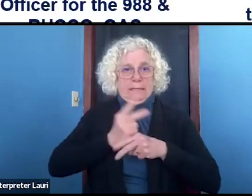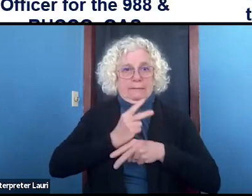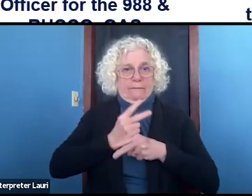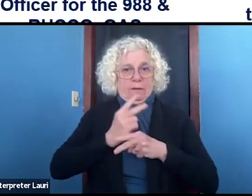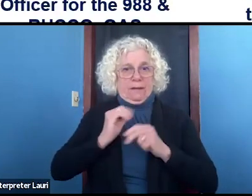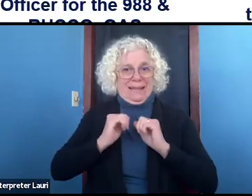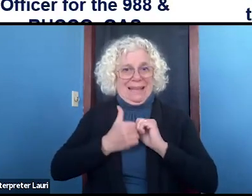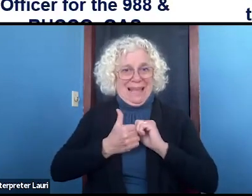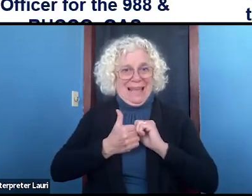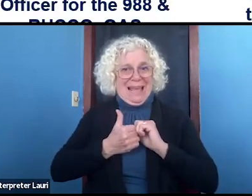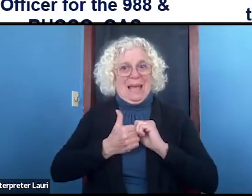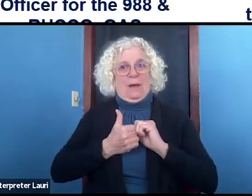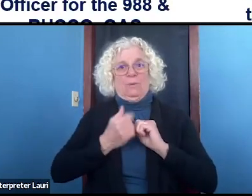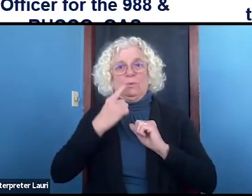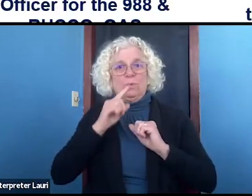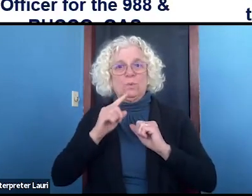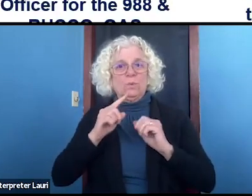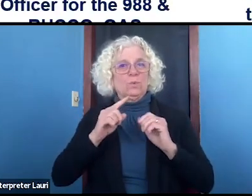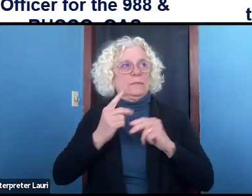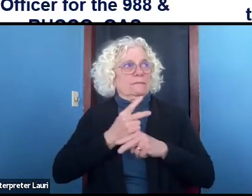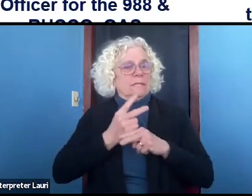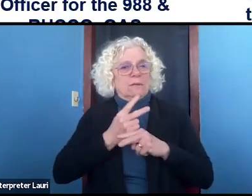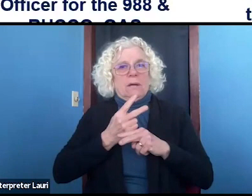effective, creative and restorative ways